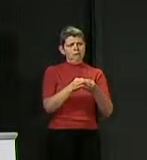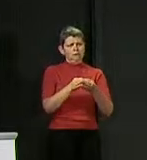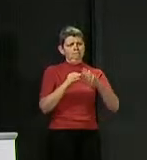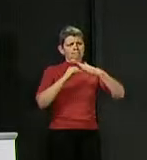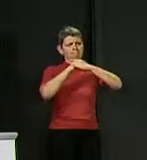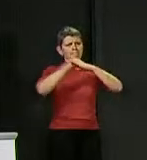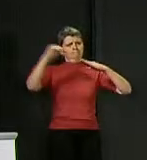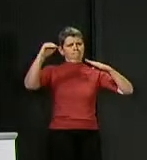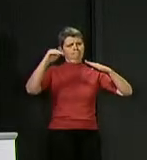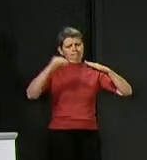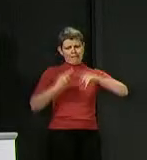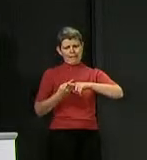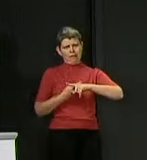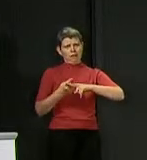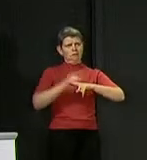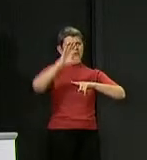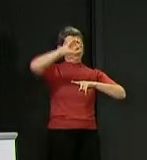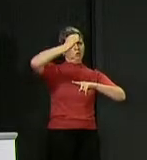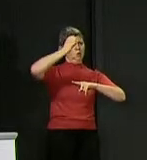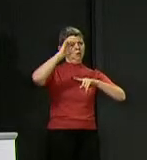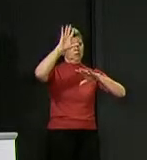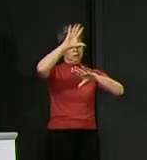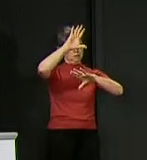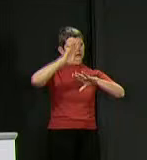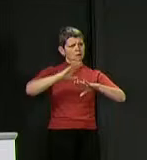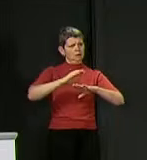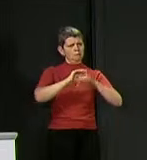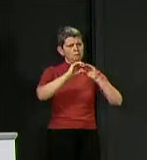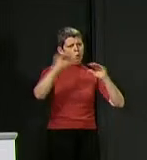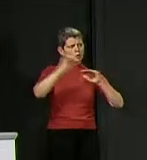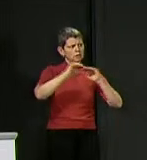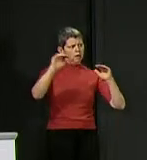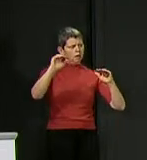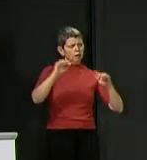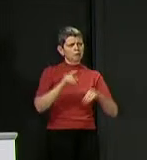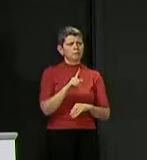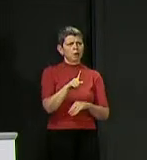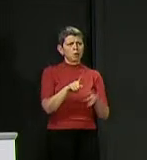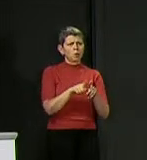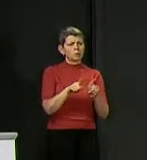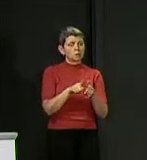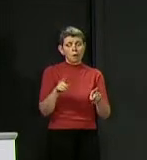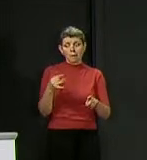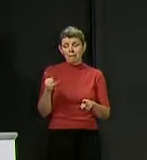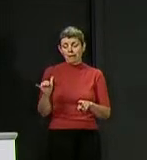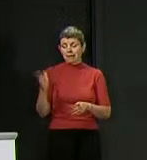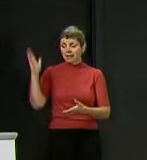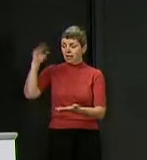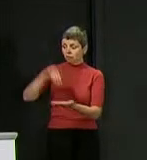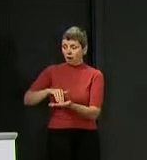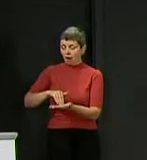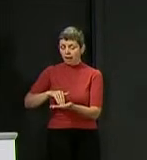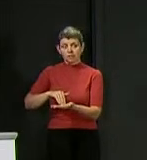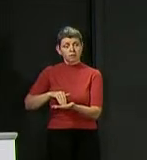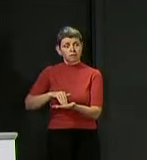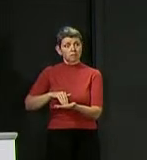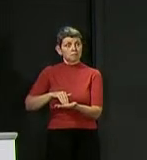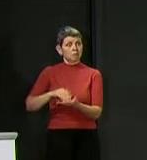not going to be aware of the intricacies of the devolution settlement in the UK and might not even know there are separate rules in Scotland, so how could they be expected to